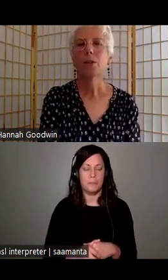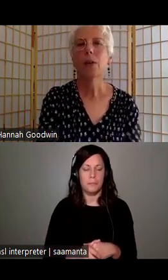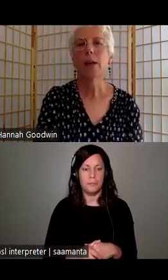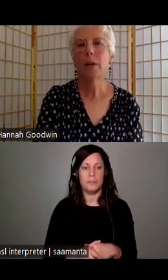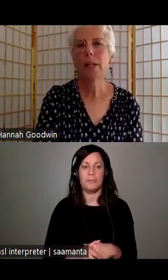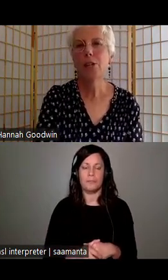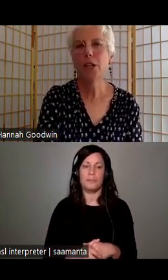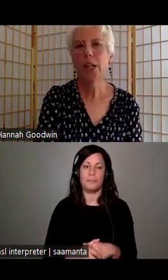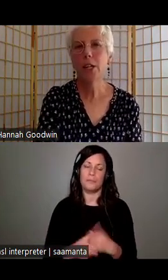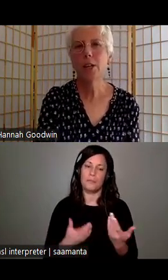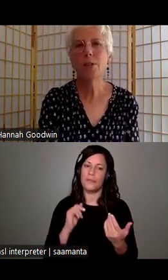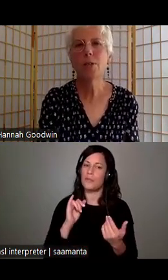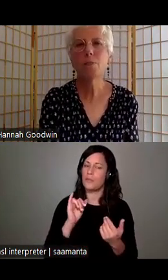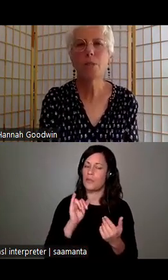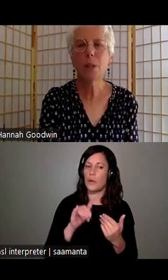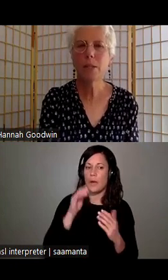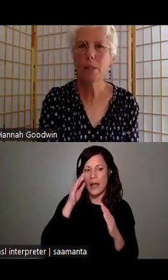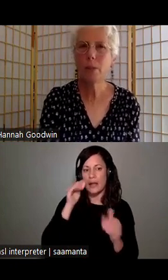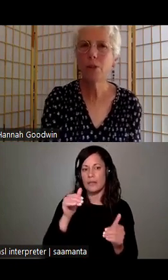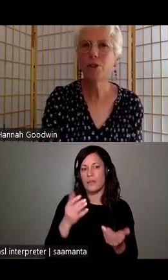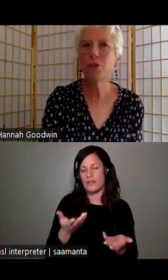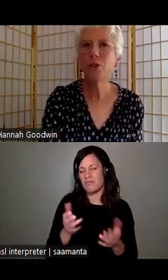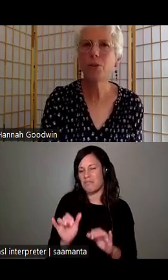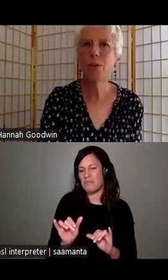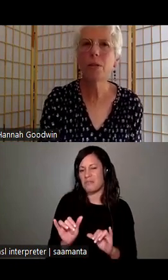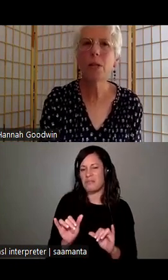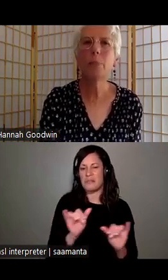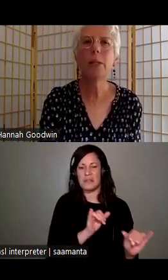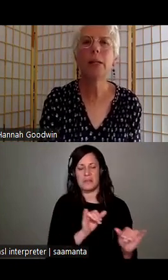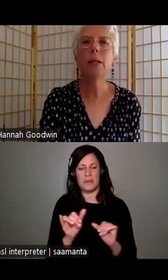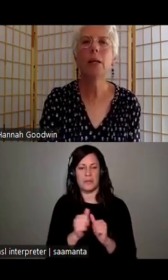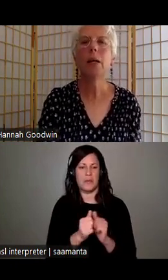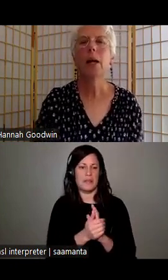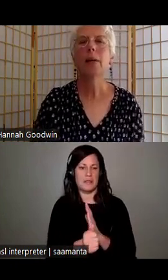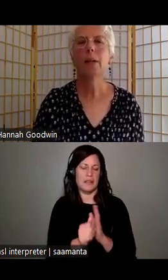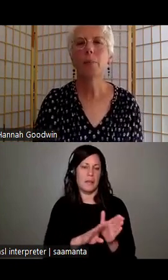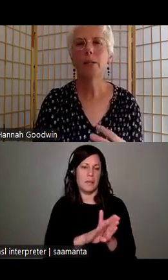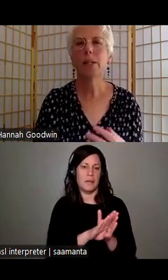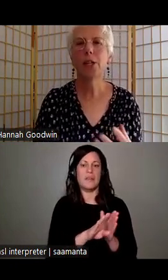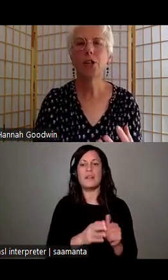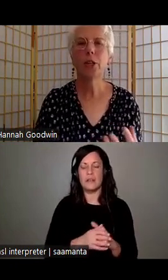So the expectation here, somewhat similar to the skill building and that the presentation